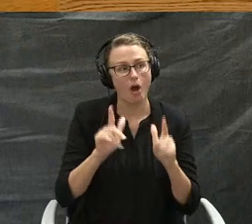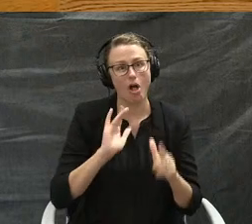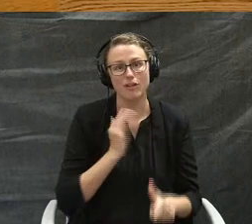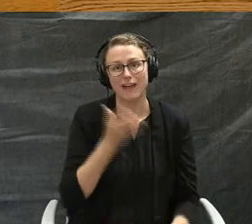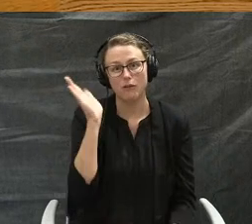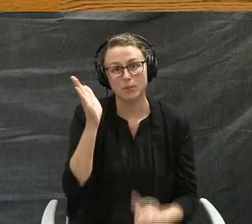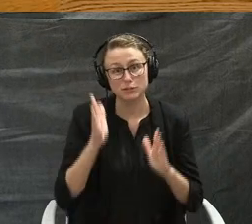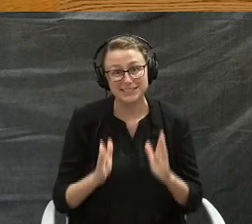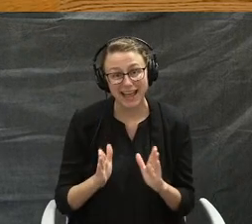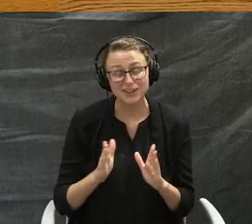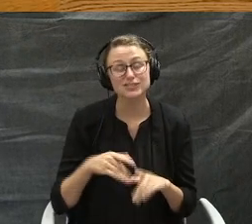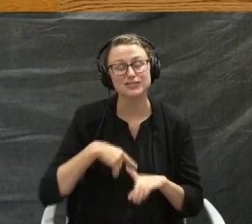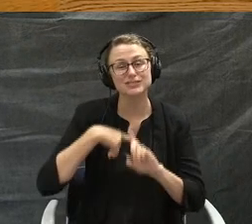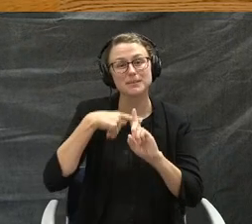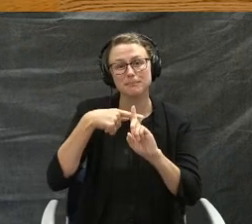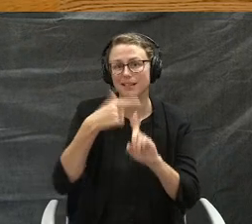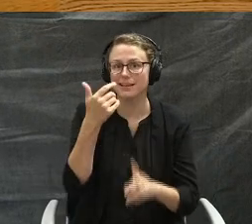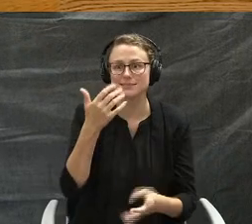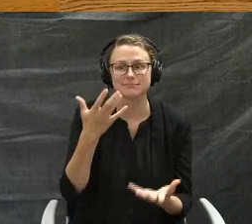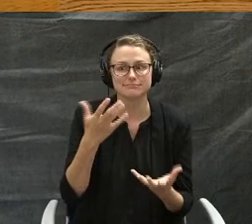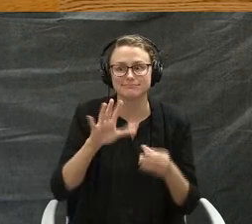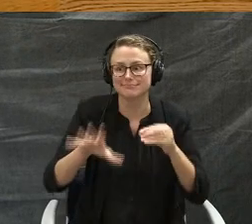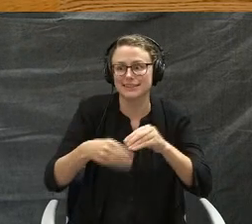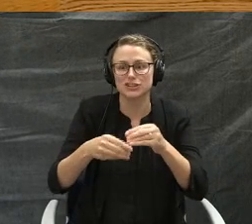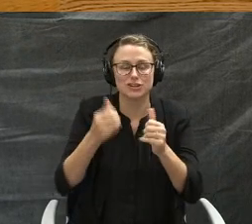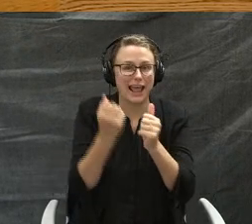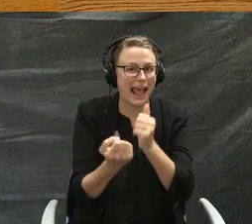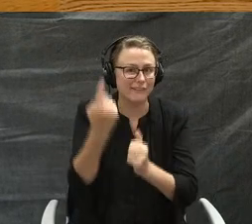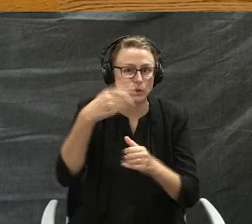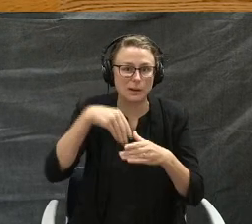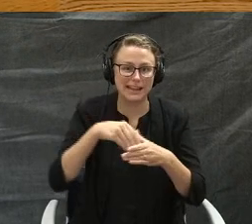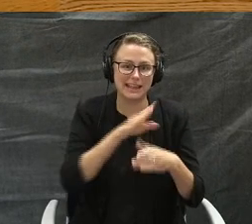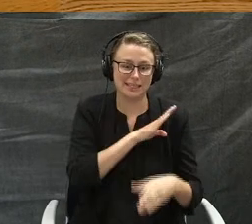an. In addition, everybody in the board room. Here we have